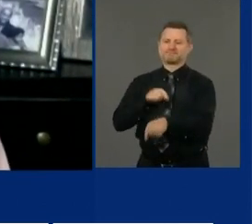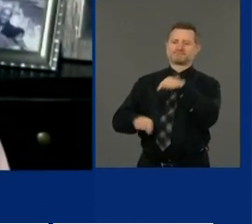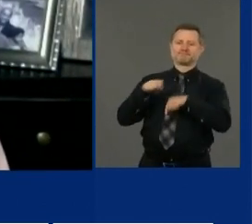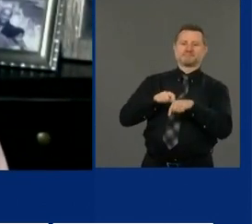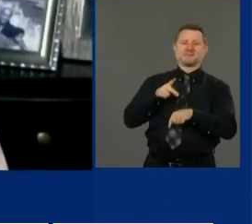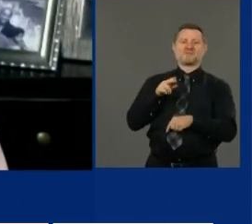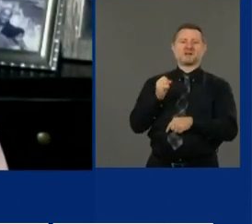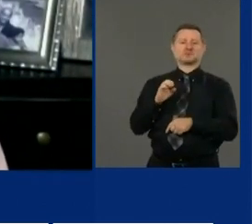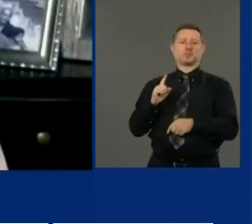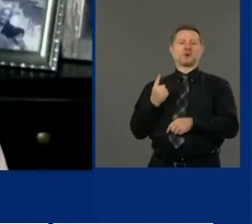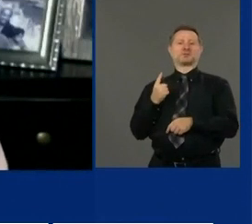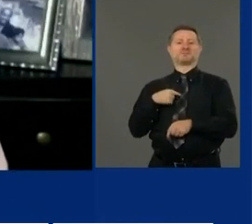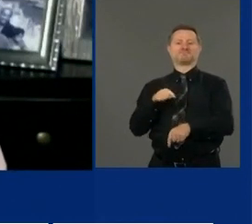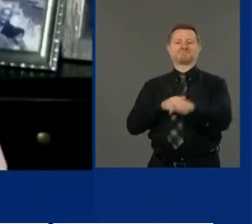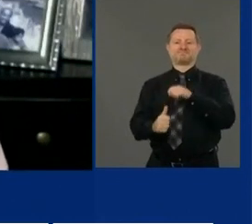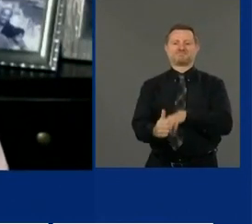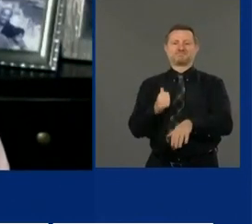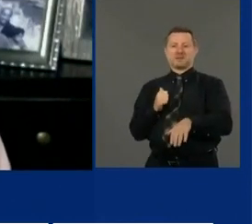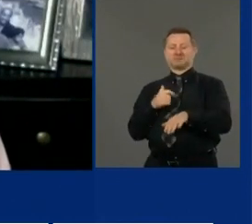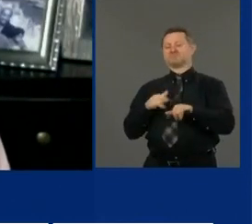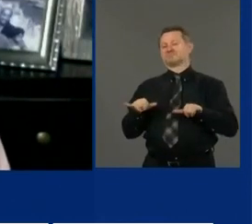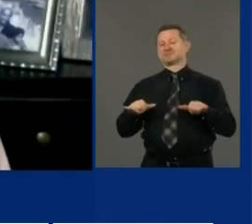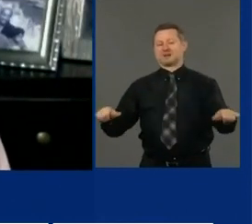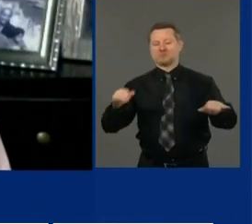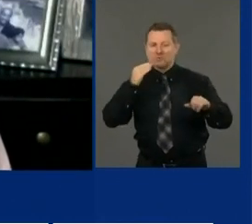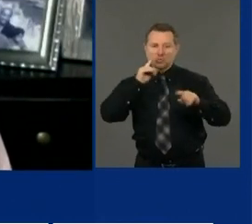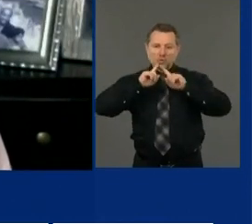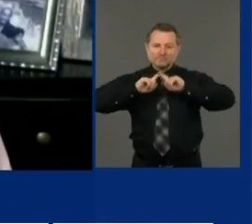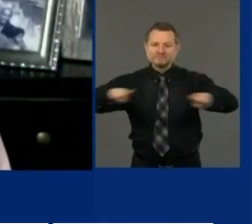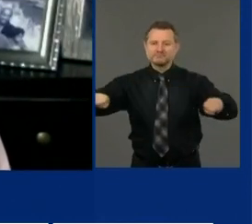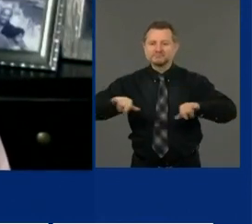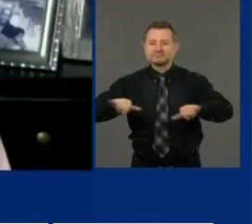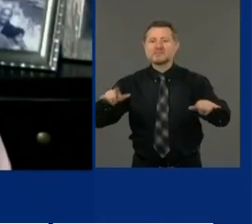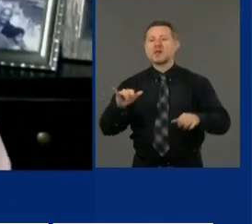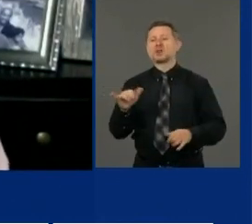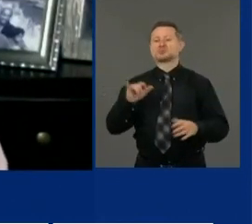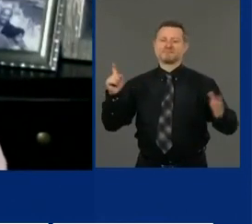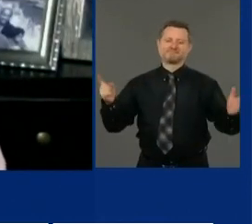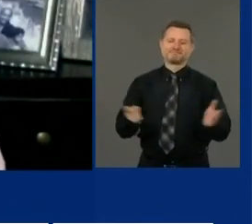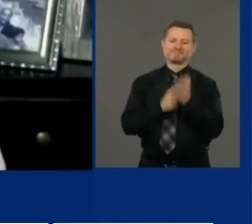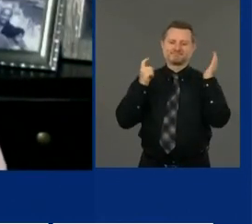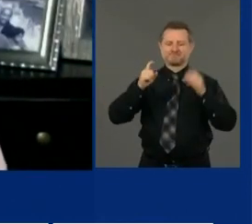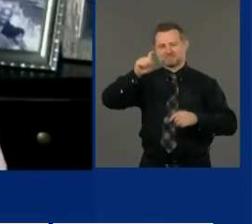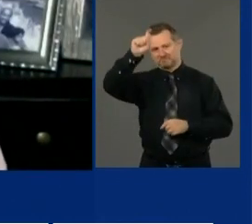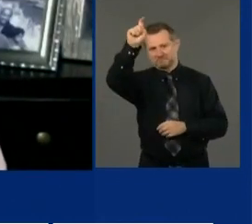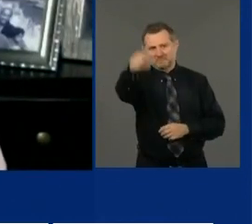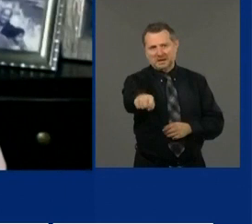DIRECTION. SO AS A CITY WE RECOMMENDED WE GO BACK TO PHASE ONE WHICH IS ESSENTIALLY A STAY AT HOME